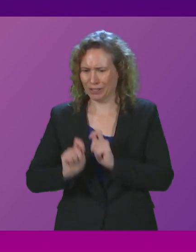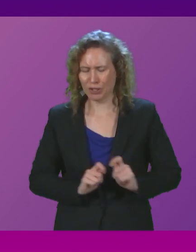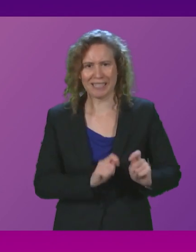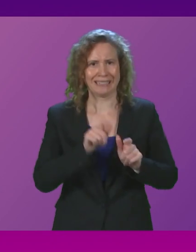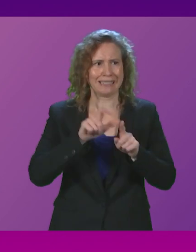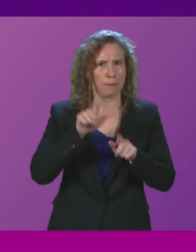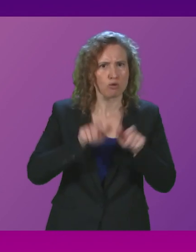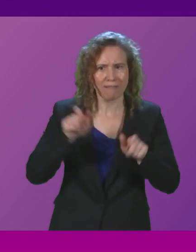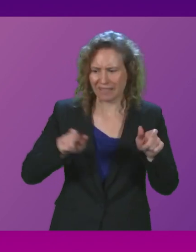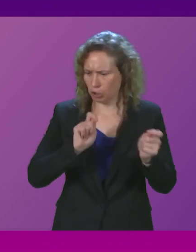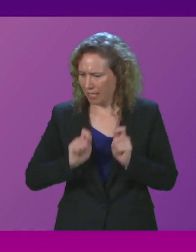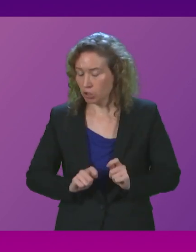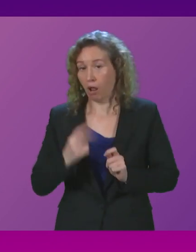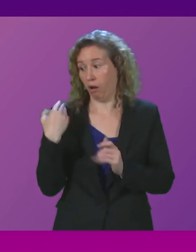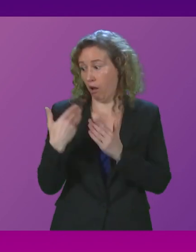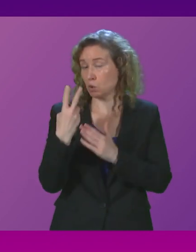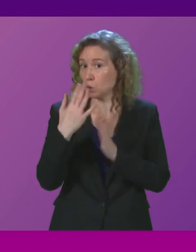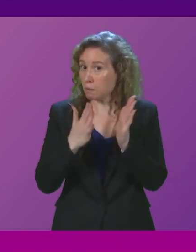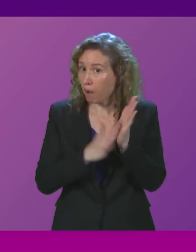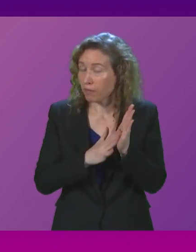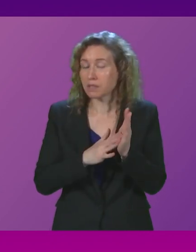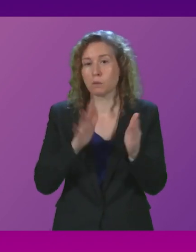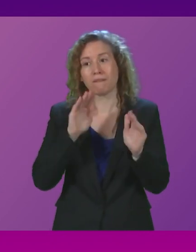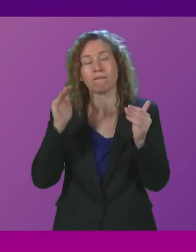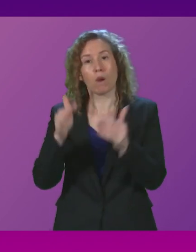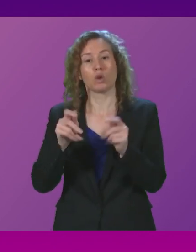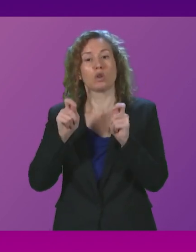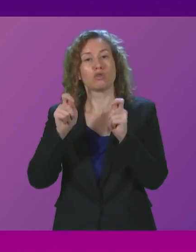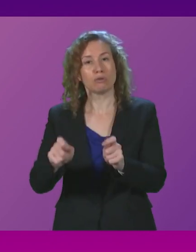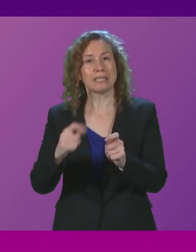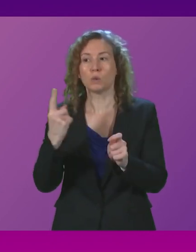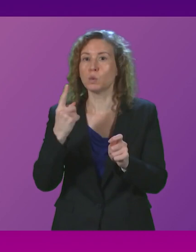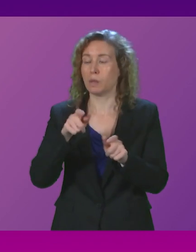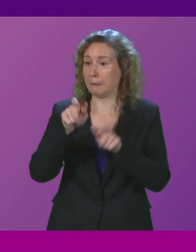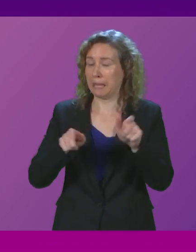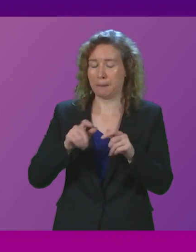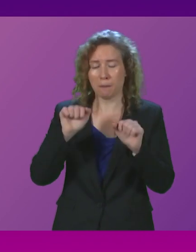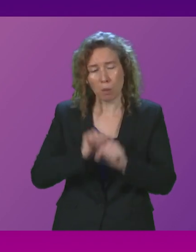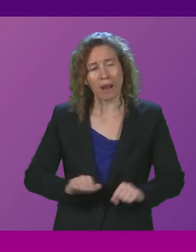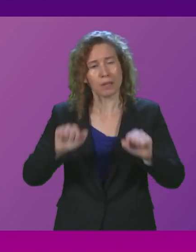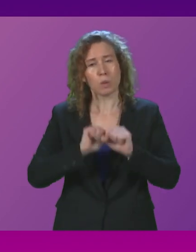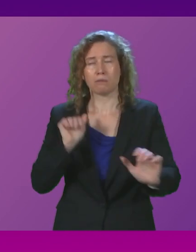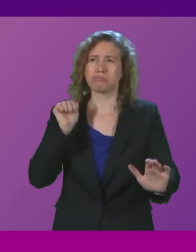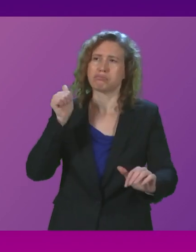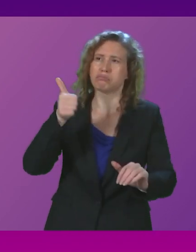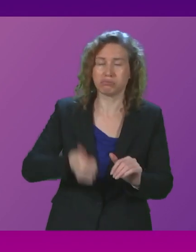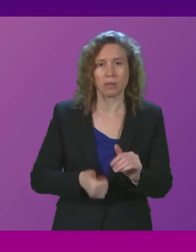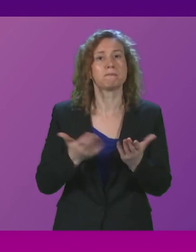Over the past two months, there has been a focus on treating the longest waits in our national health service.